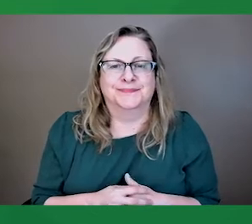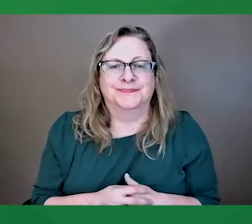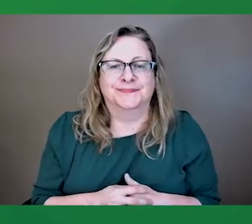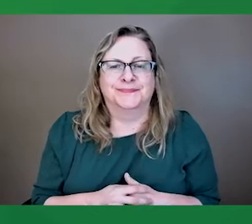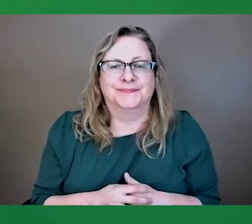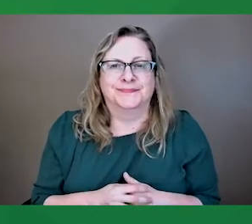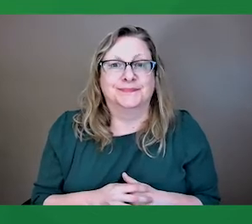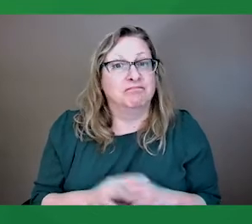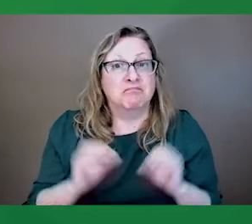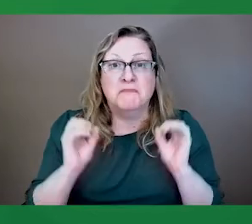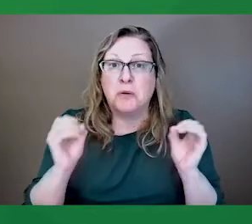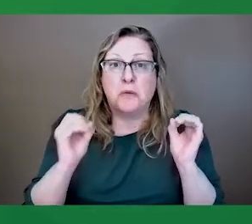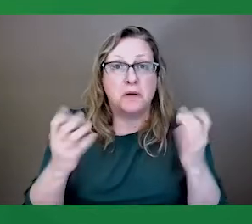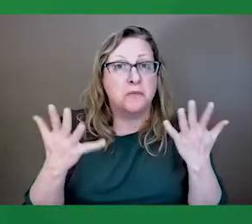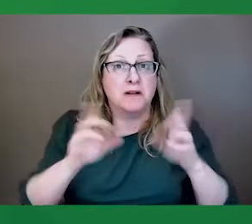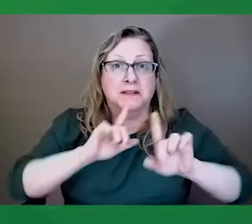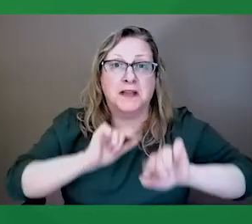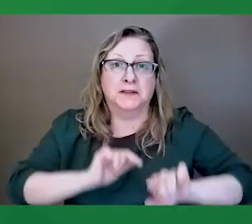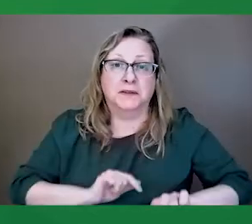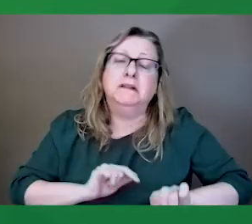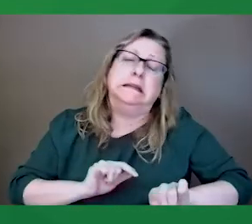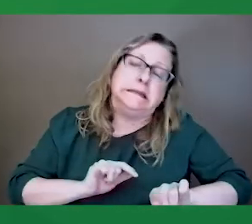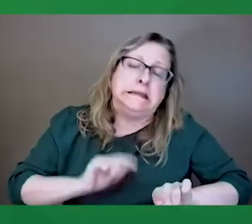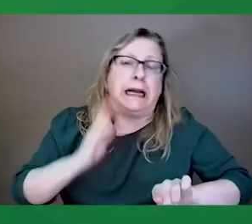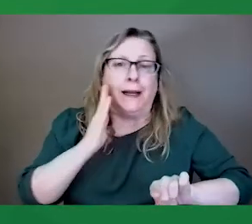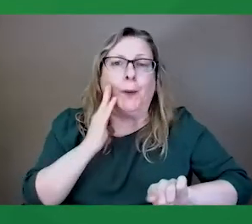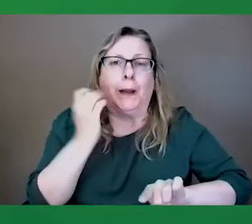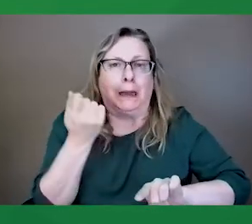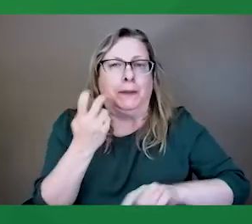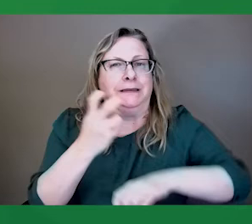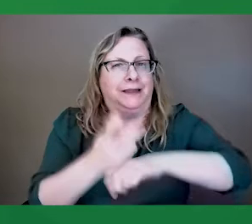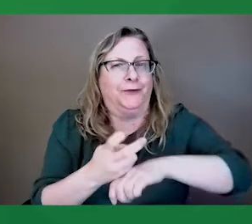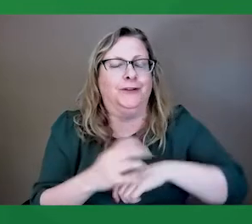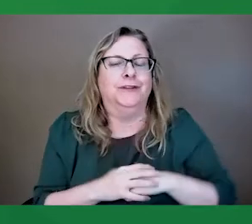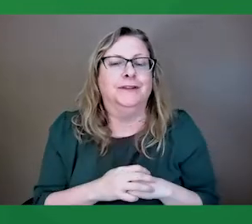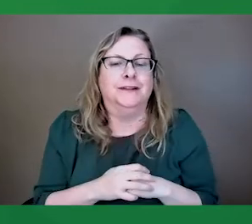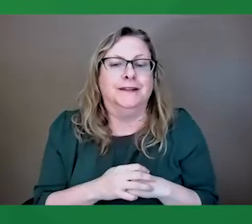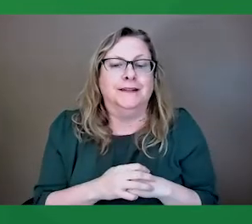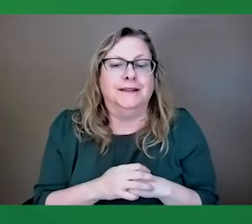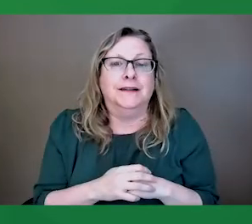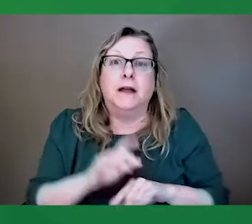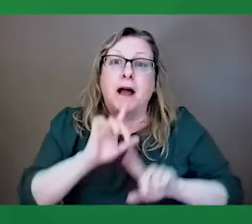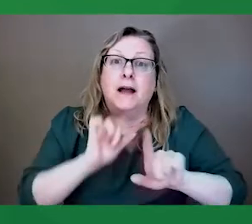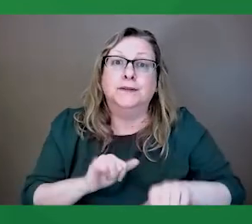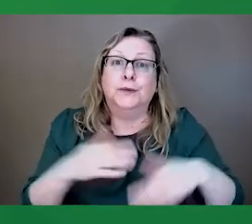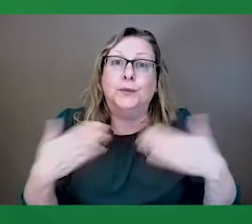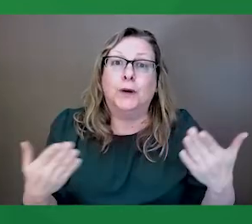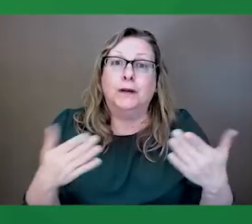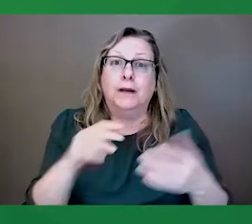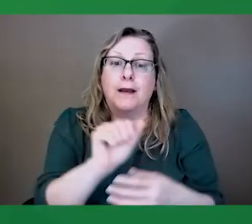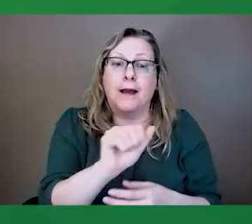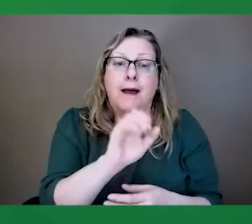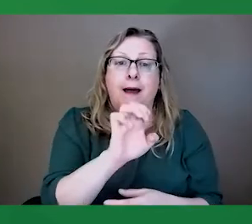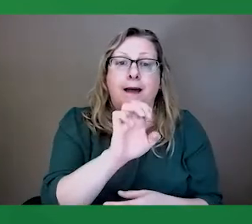Okay, I take it there are no takers. I did think this is a little bit tougher but the answer is accidental accessibility.